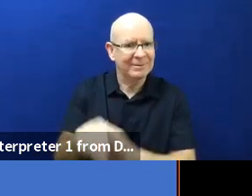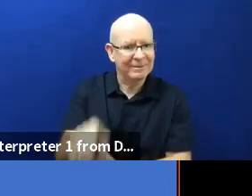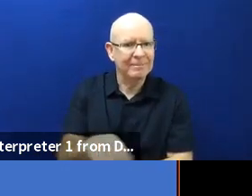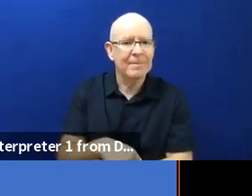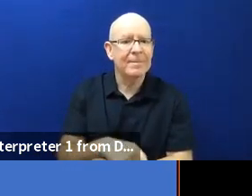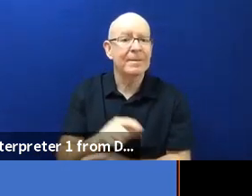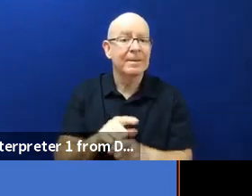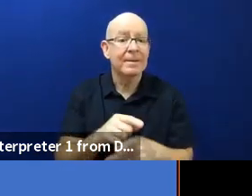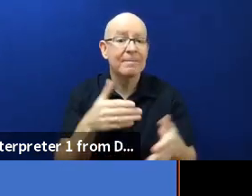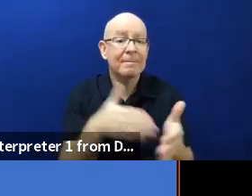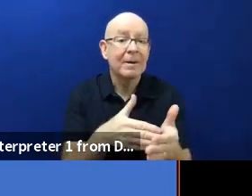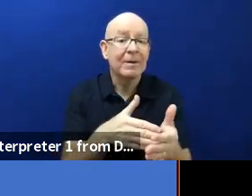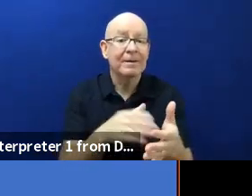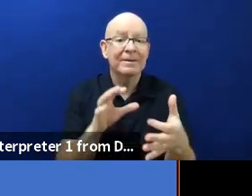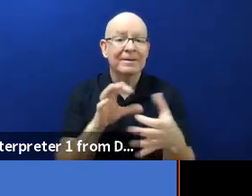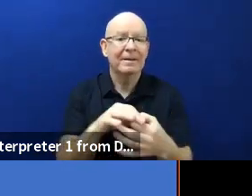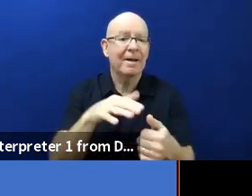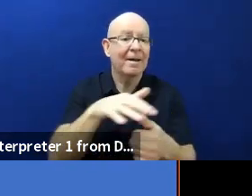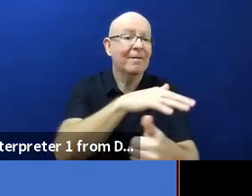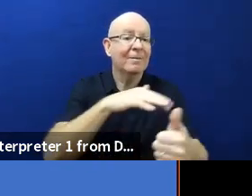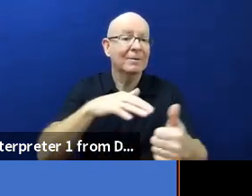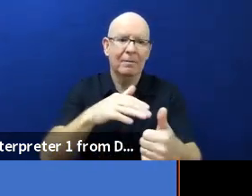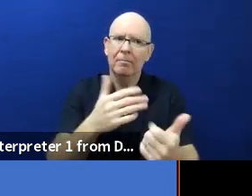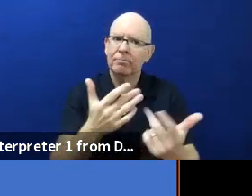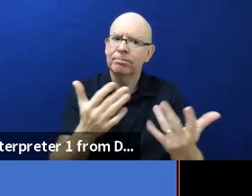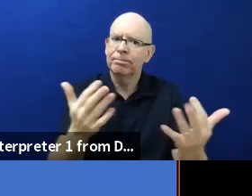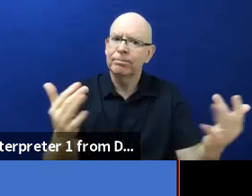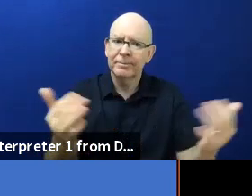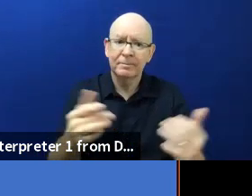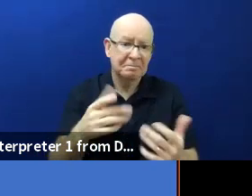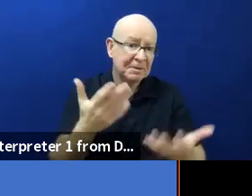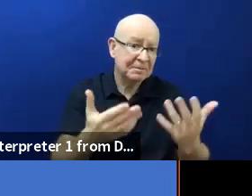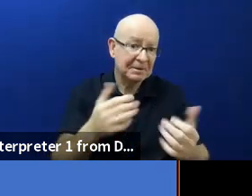may not be made accessible for people for instance with intellectual disabilities.